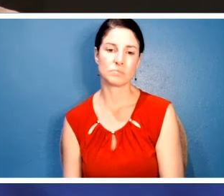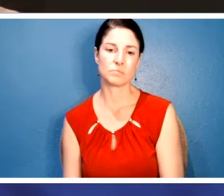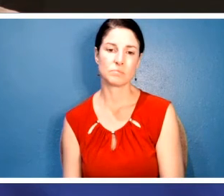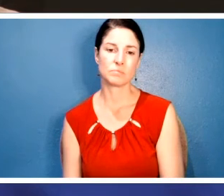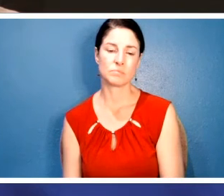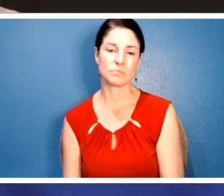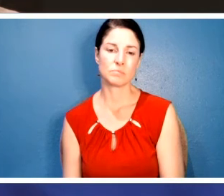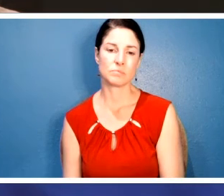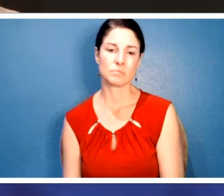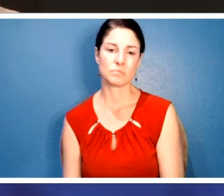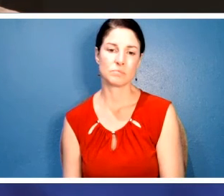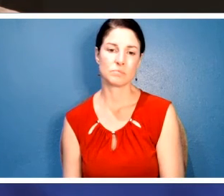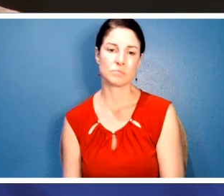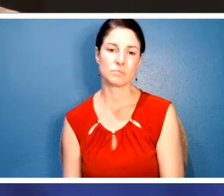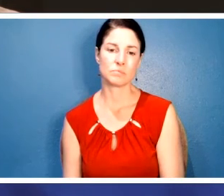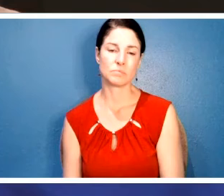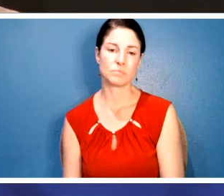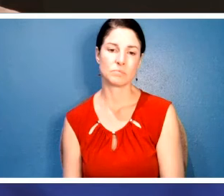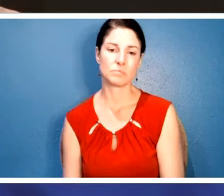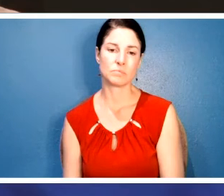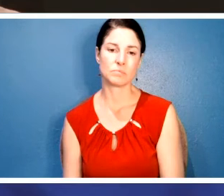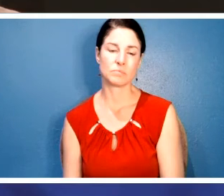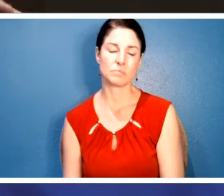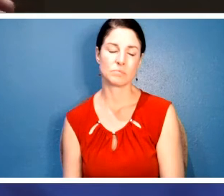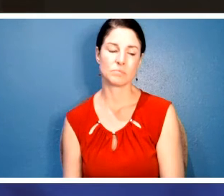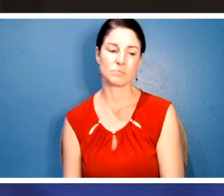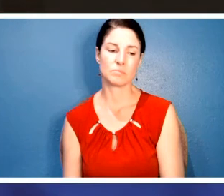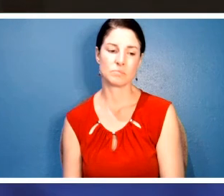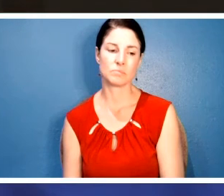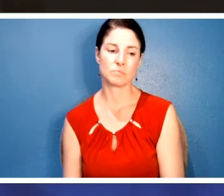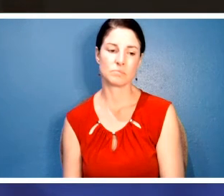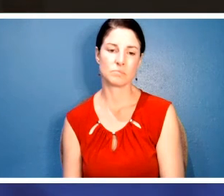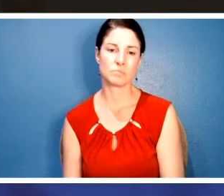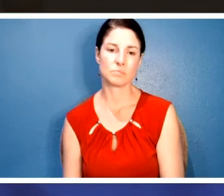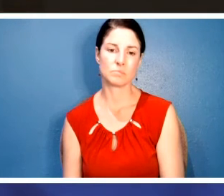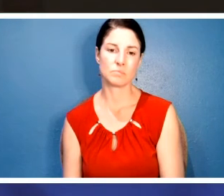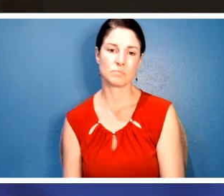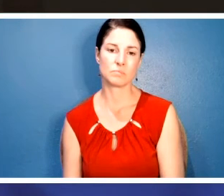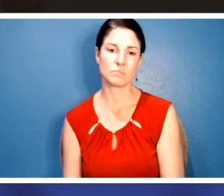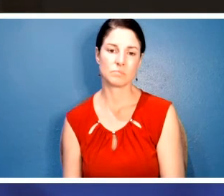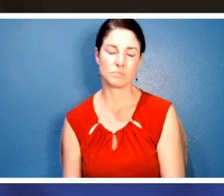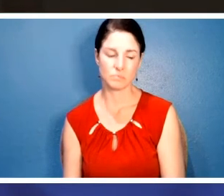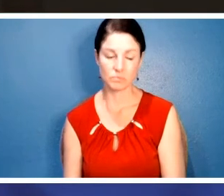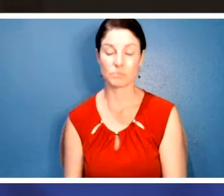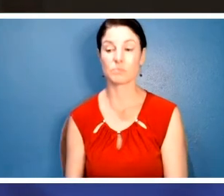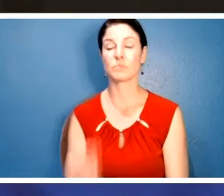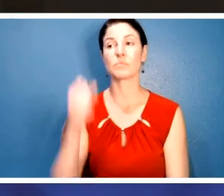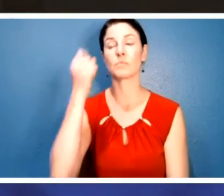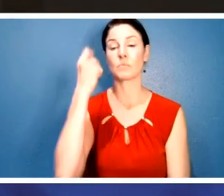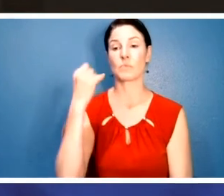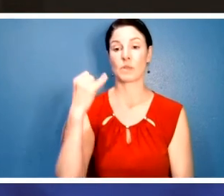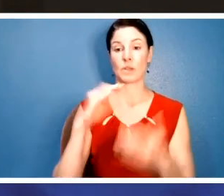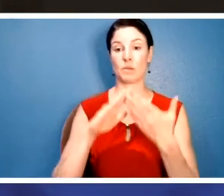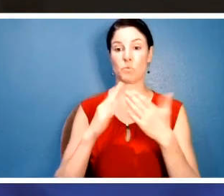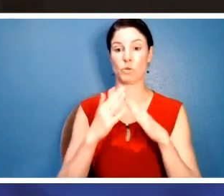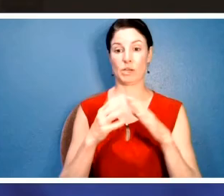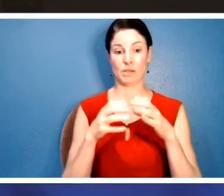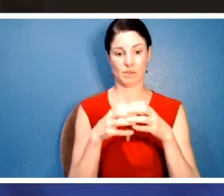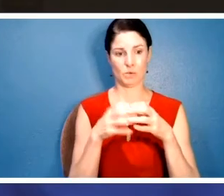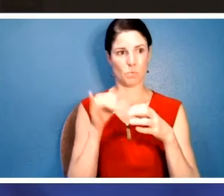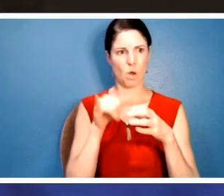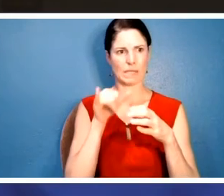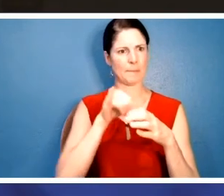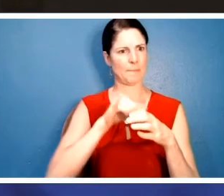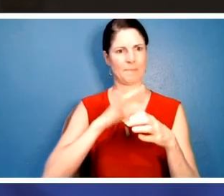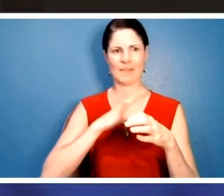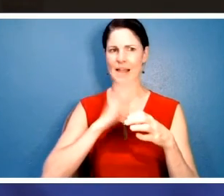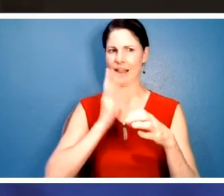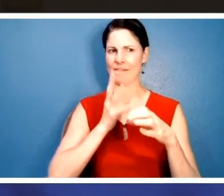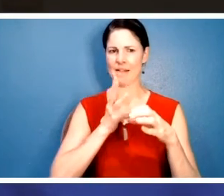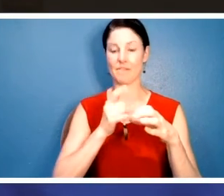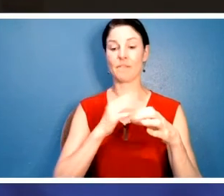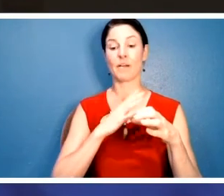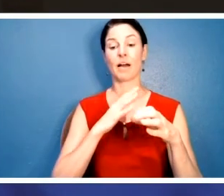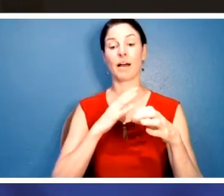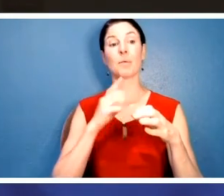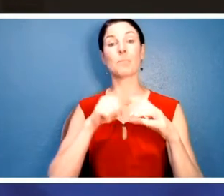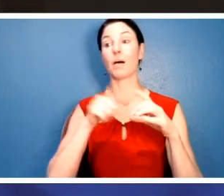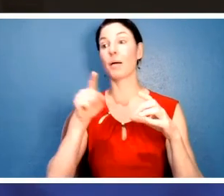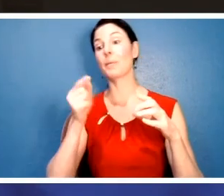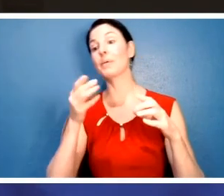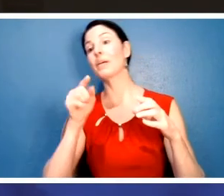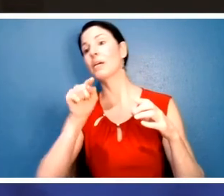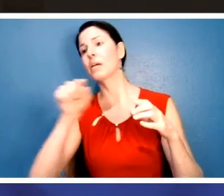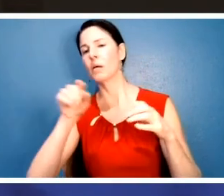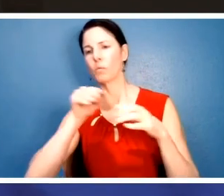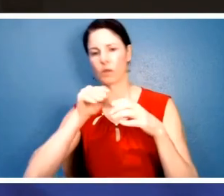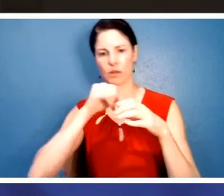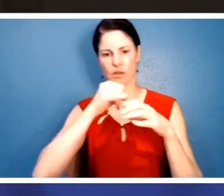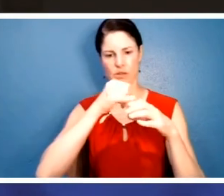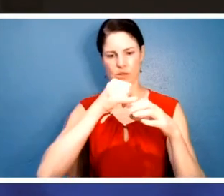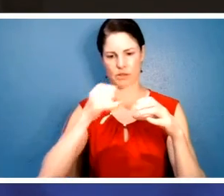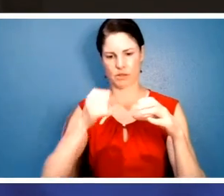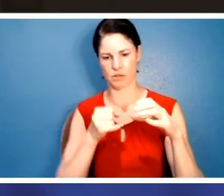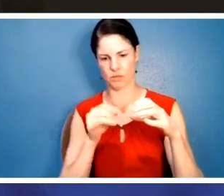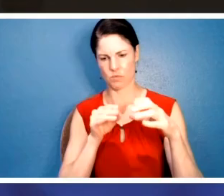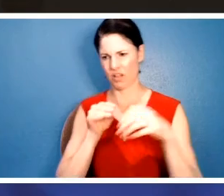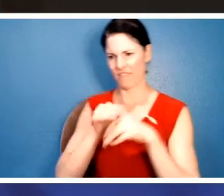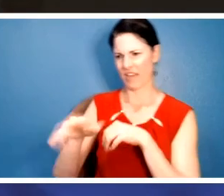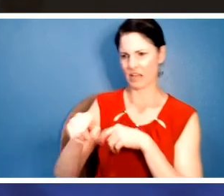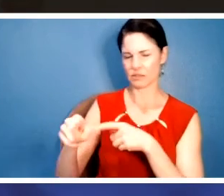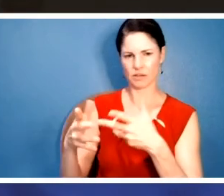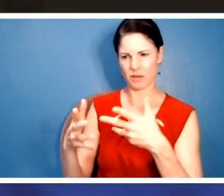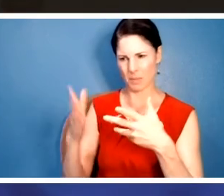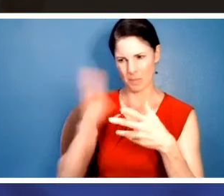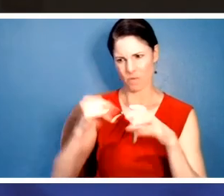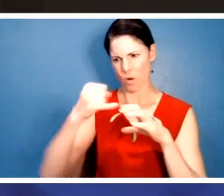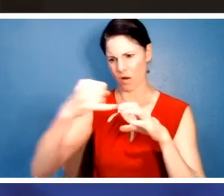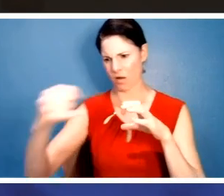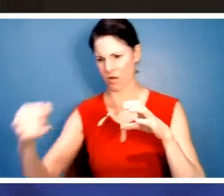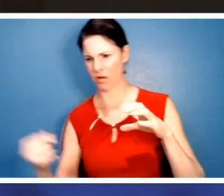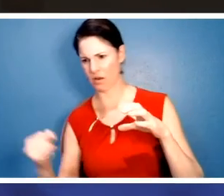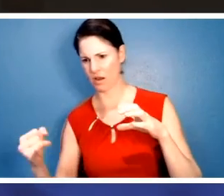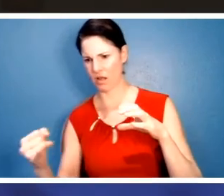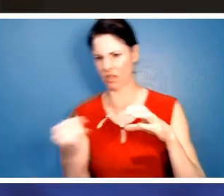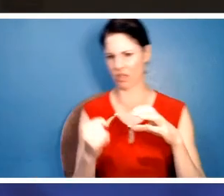SacGov: To keep communities whole you have to be really careful that you don't exacerbate the problem somewhere else, and with seven cities and hundreds, maybe thousands of nate probably thousands of neighborhoods countywide I know hundreds within just the city of sacramento alone.